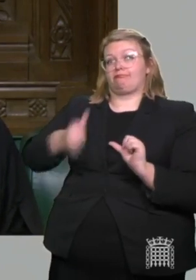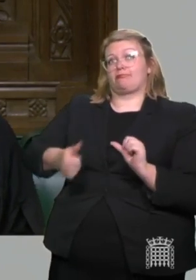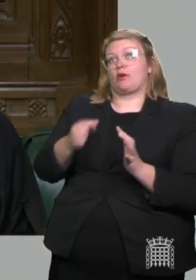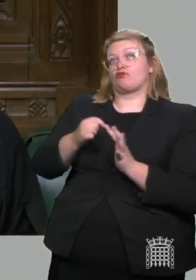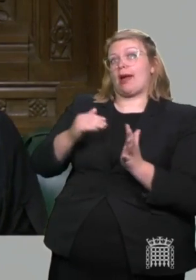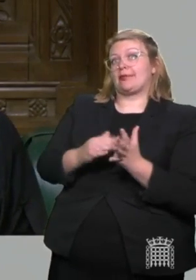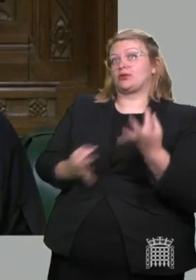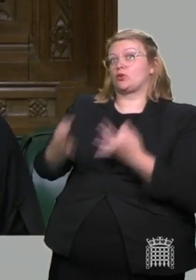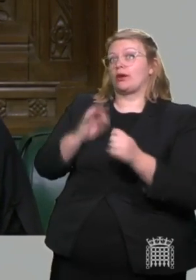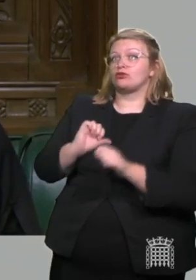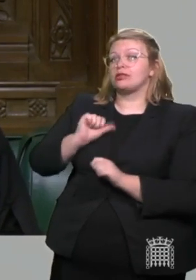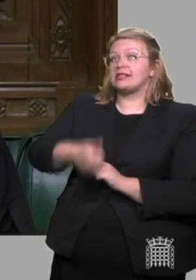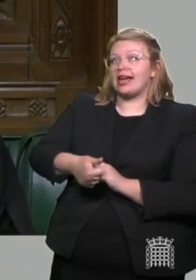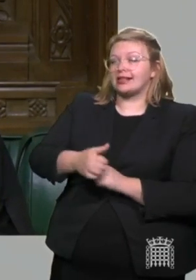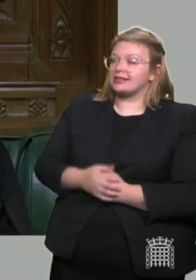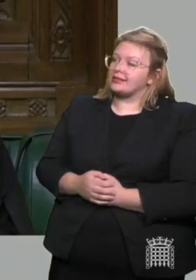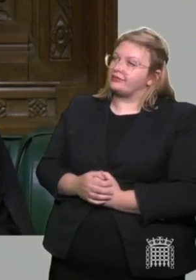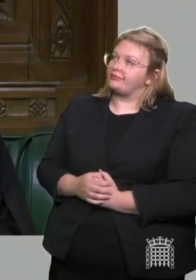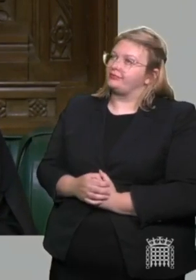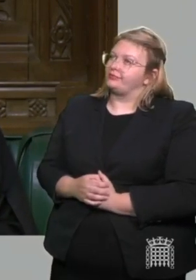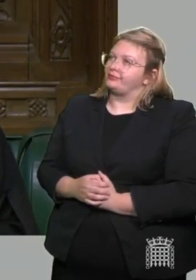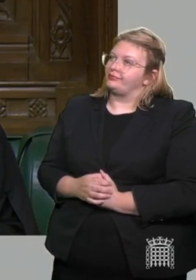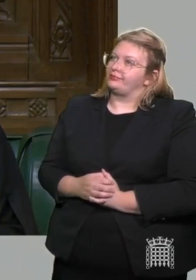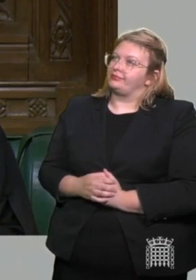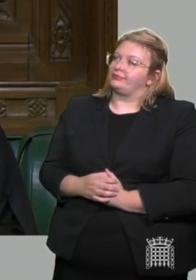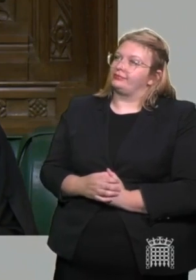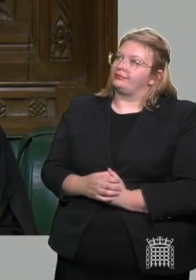Prime Minister The Prime Minister was asked— Engagements >> Andrea Jenkyns (Morley and Outwood) (Con) If he will list his official engagements for Wednesday 28 April.